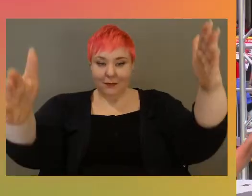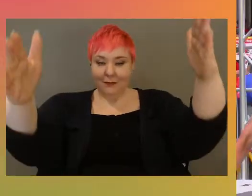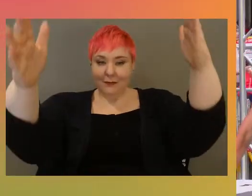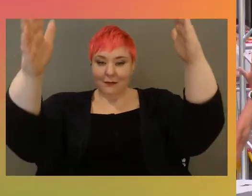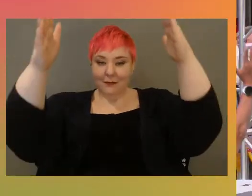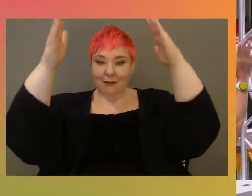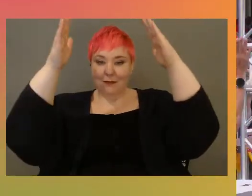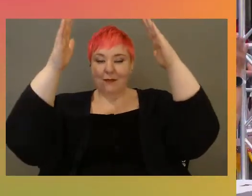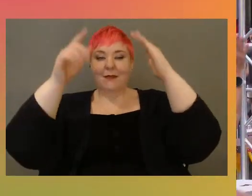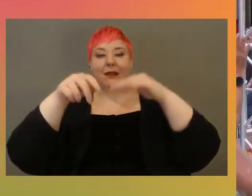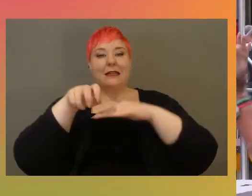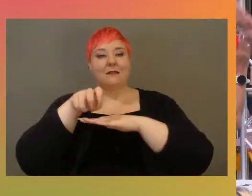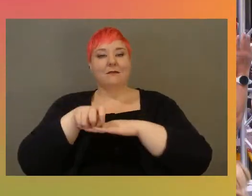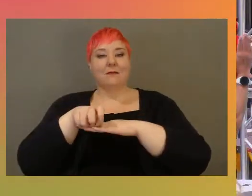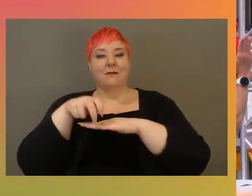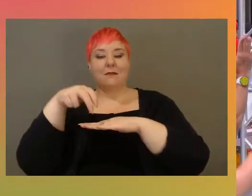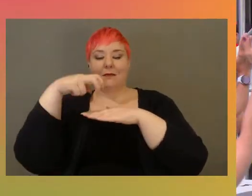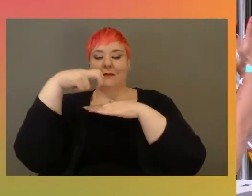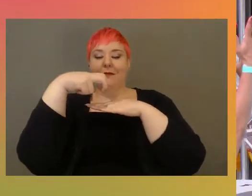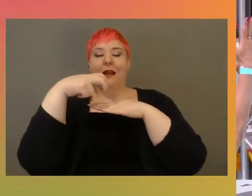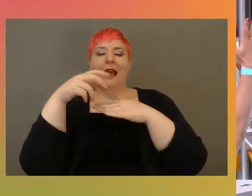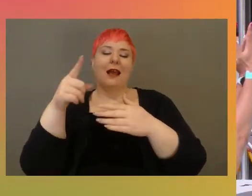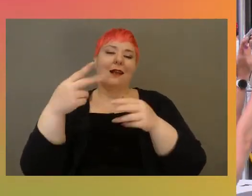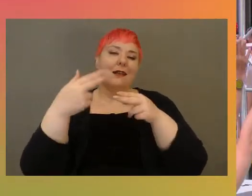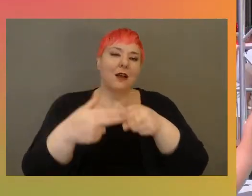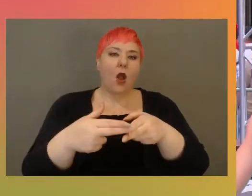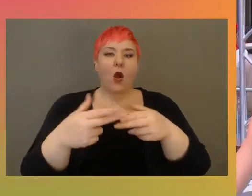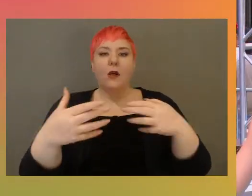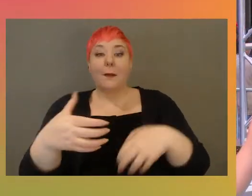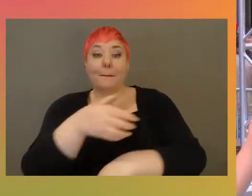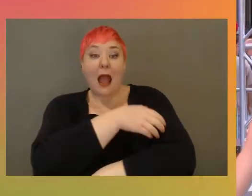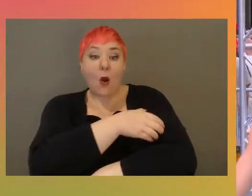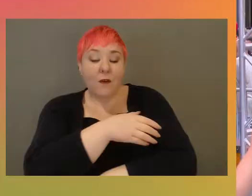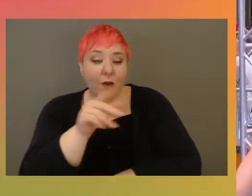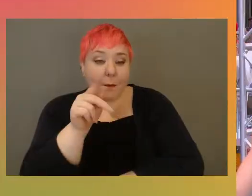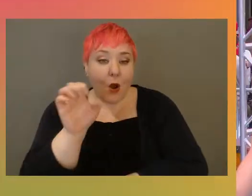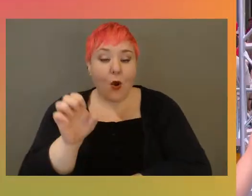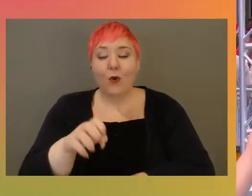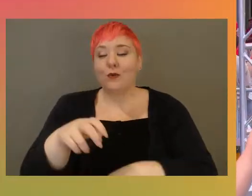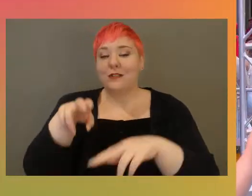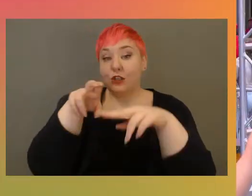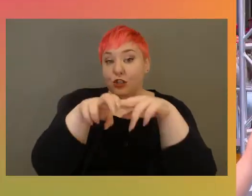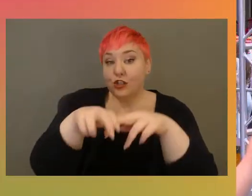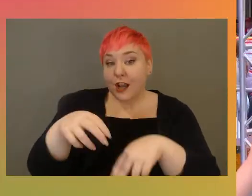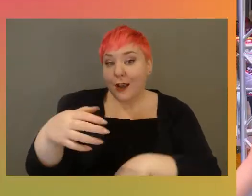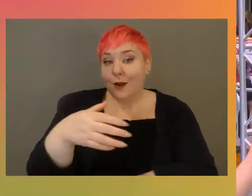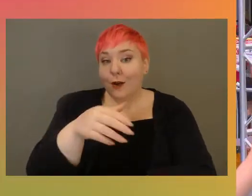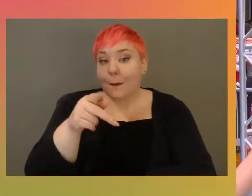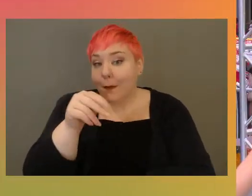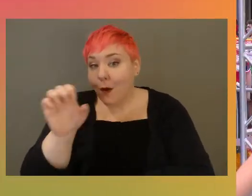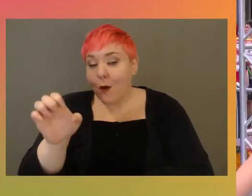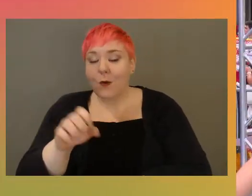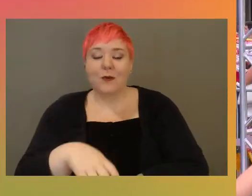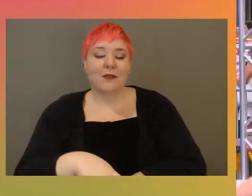FORWARD.